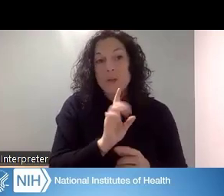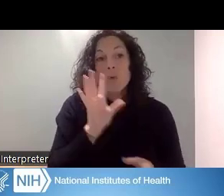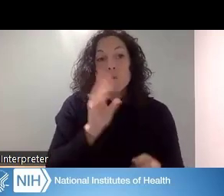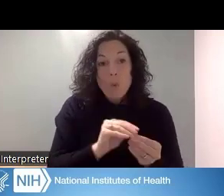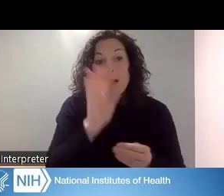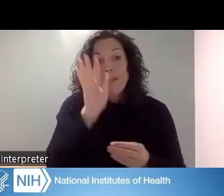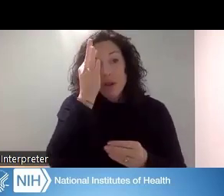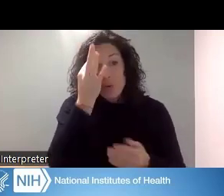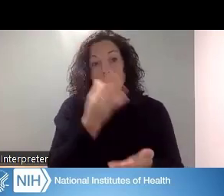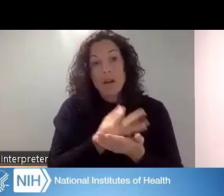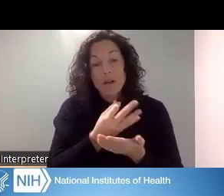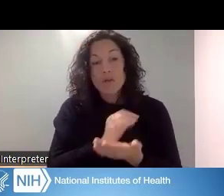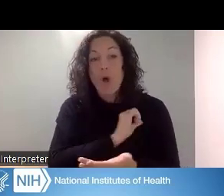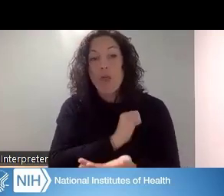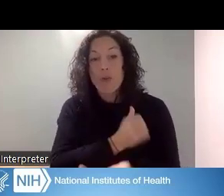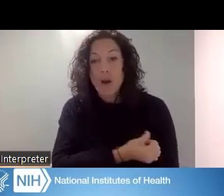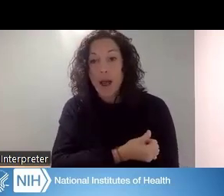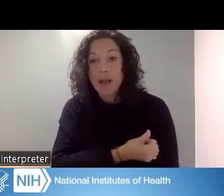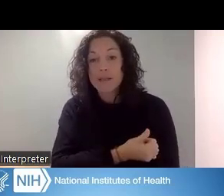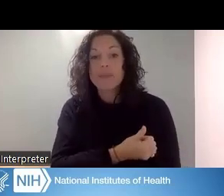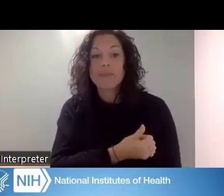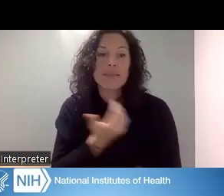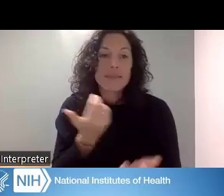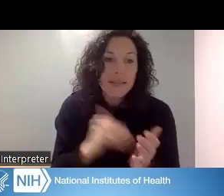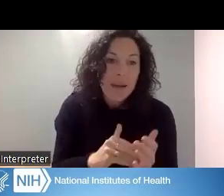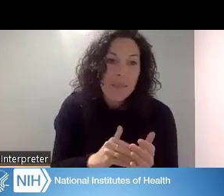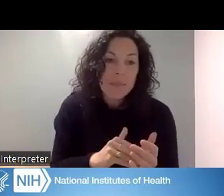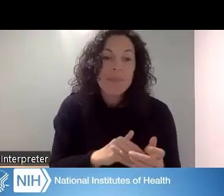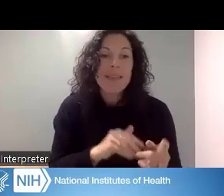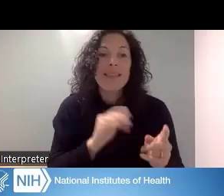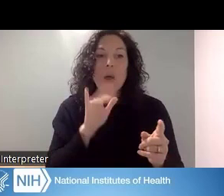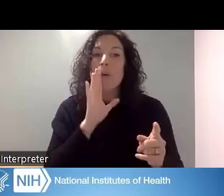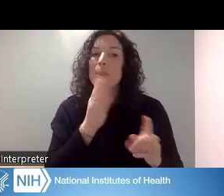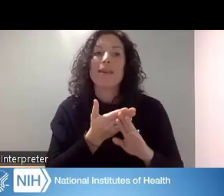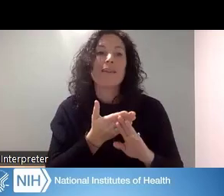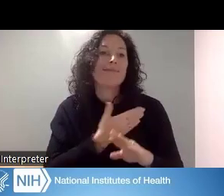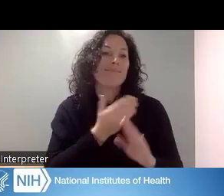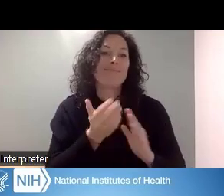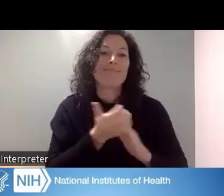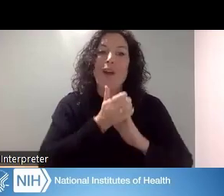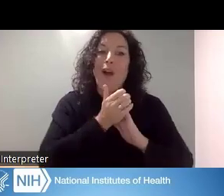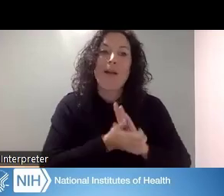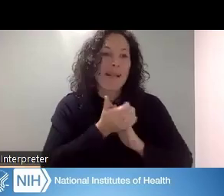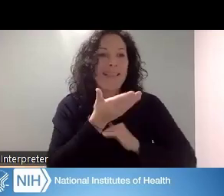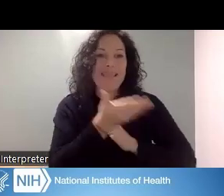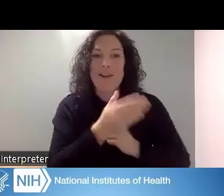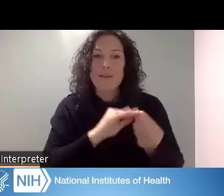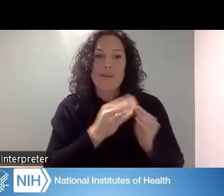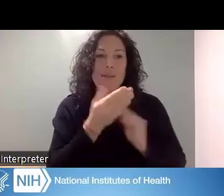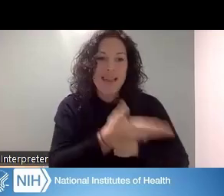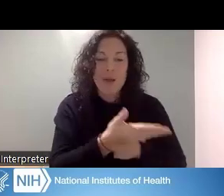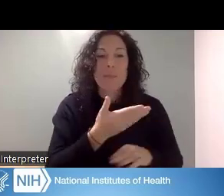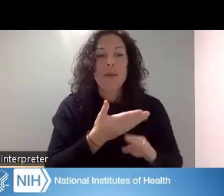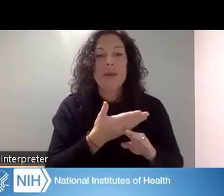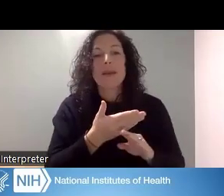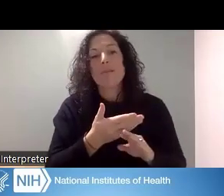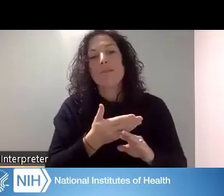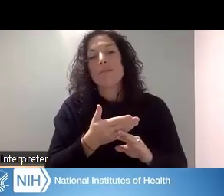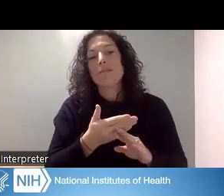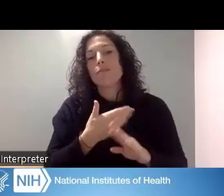authorized, again, field 10d will be prepopulated, and it will be prepopulated with the amount